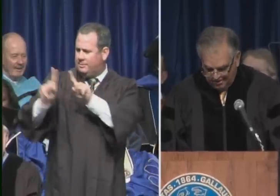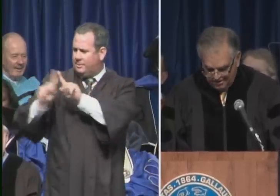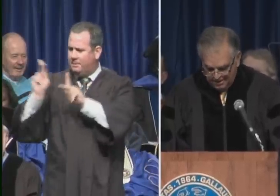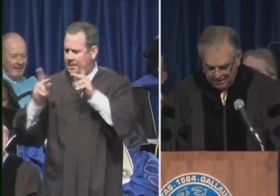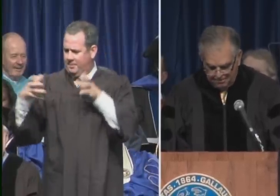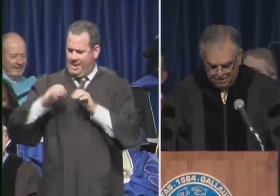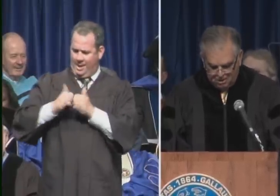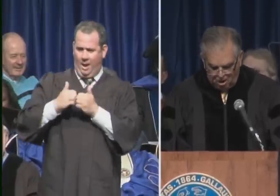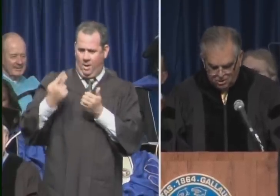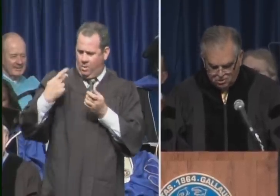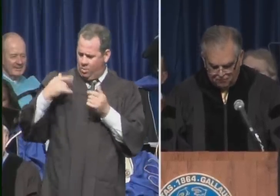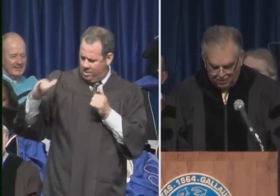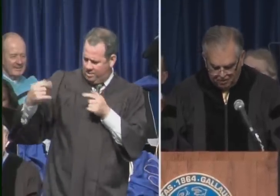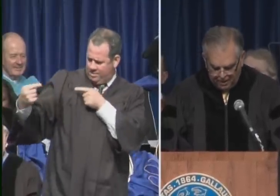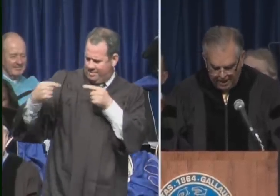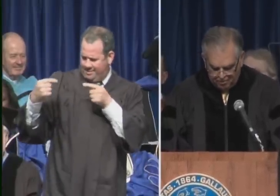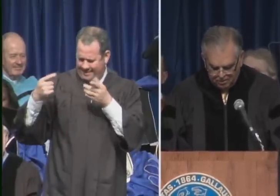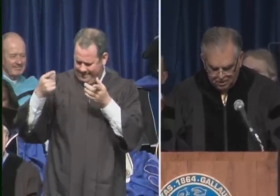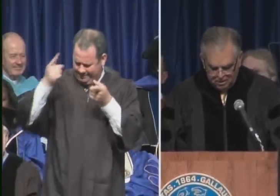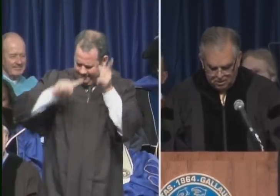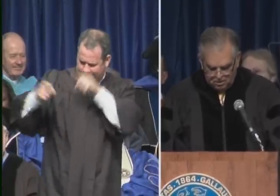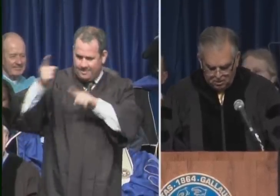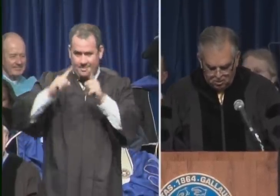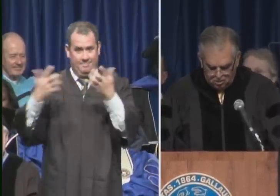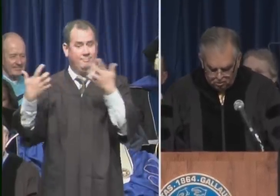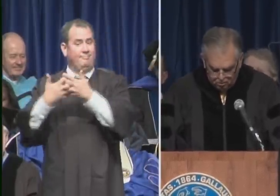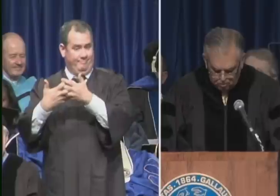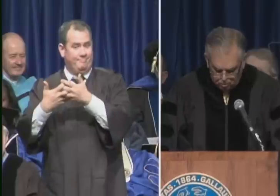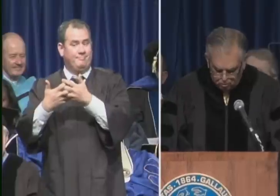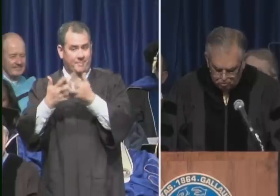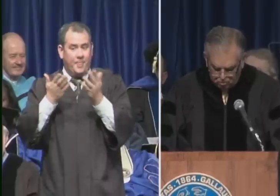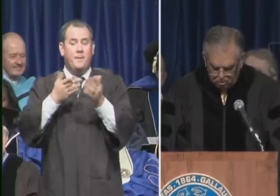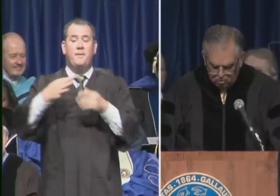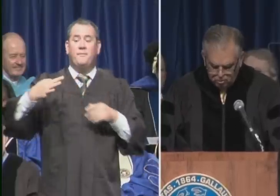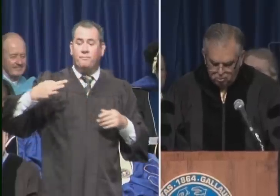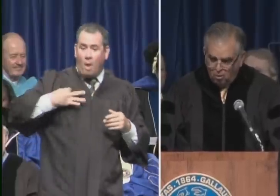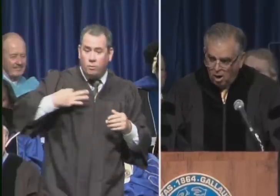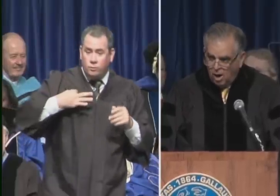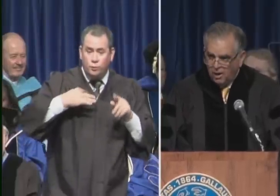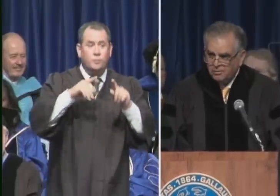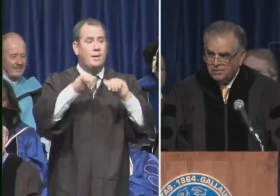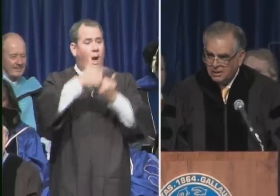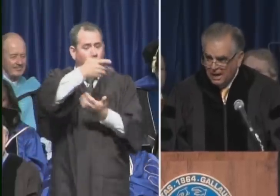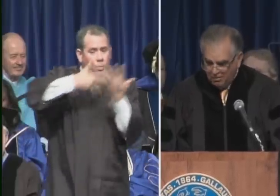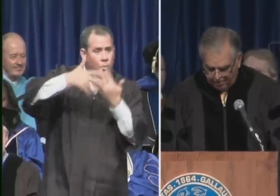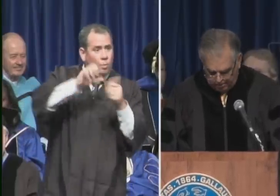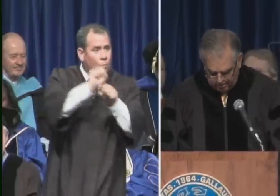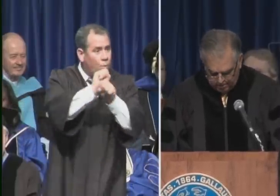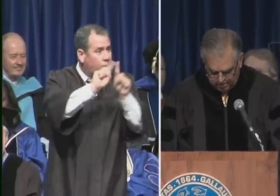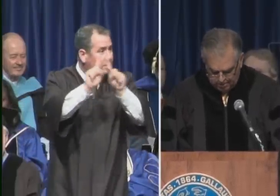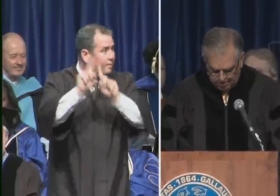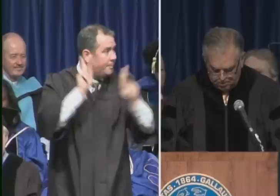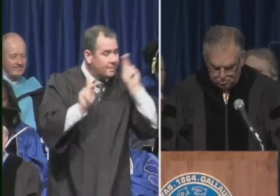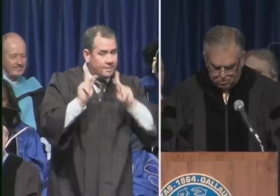and because you figured out who you are together.